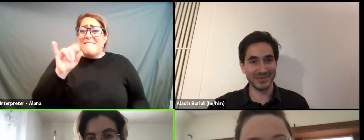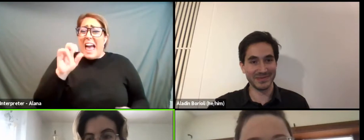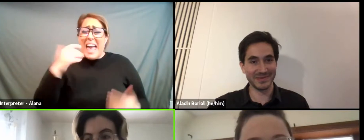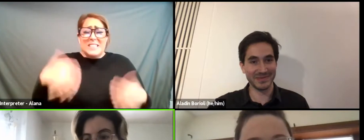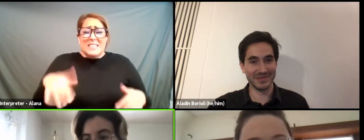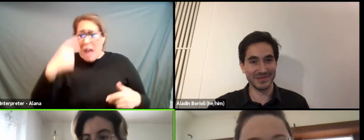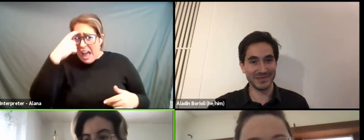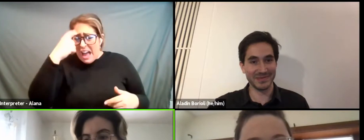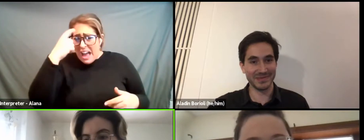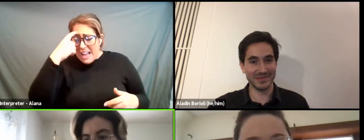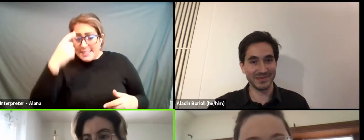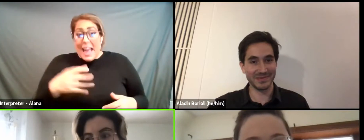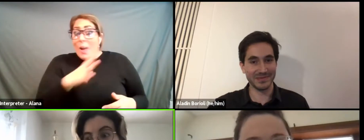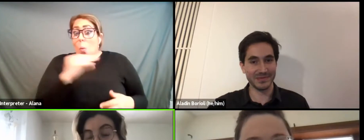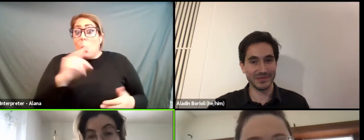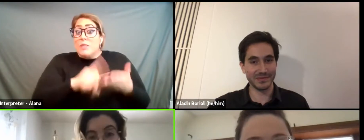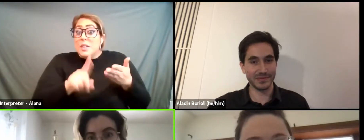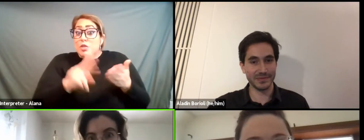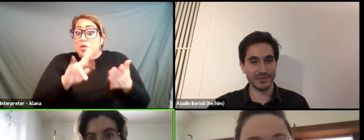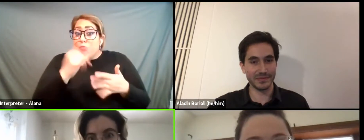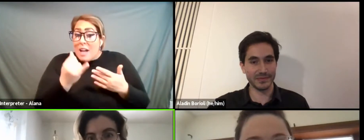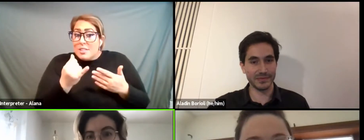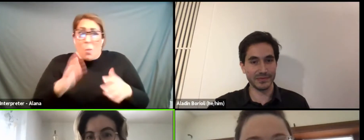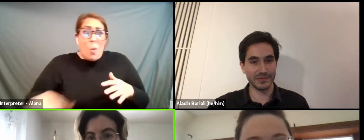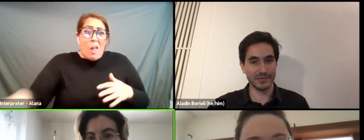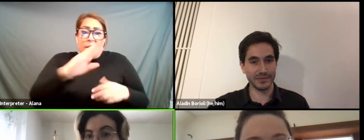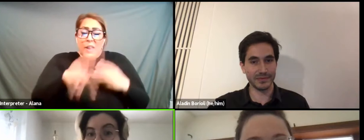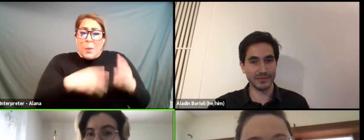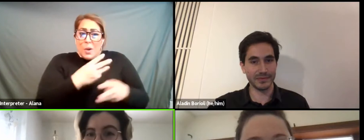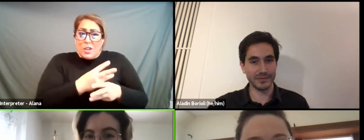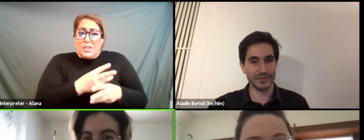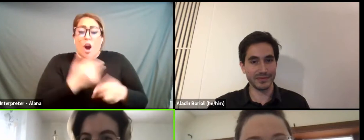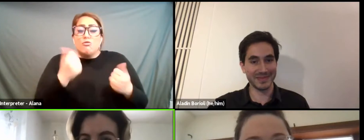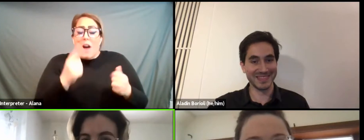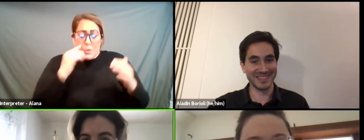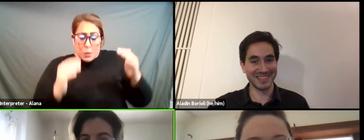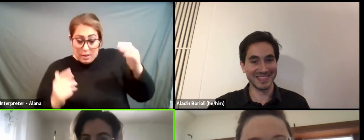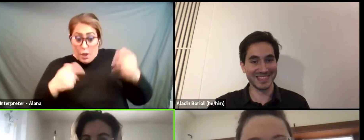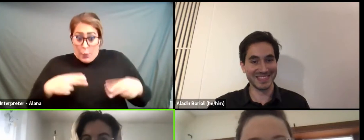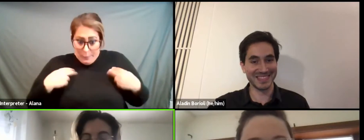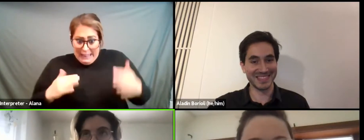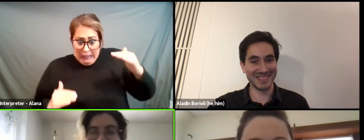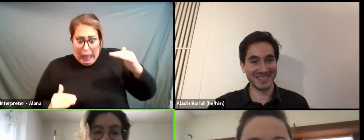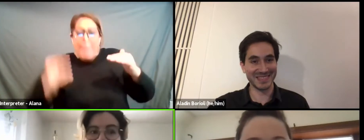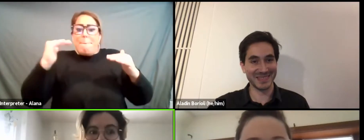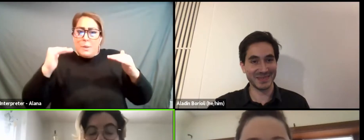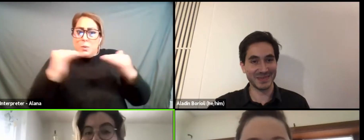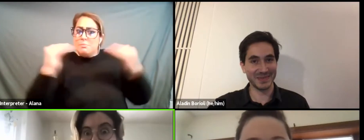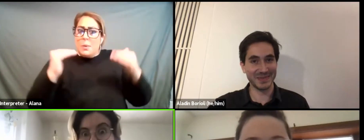world are attempts to get on their level to really understand like the things that we can't know.